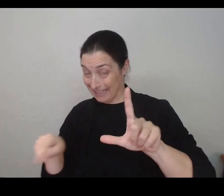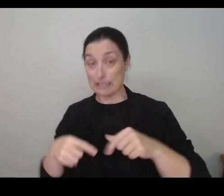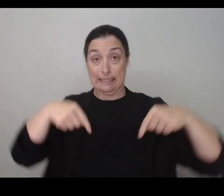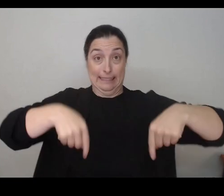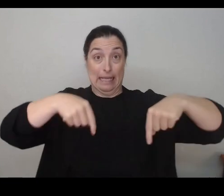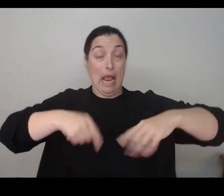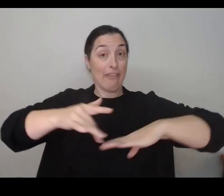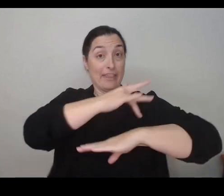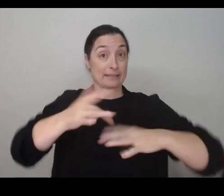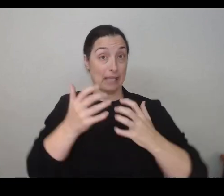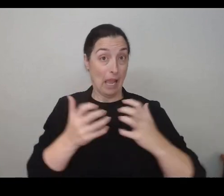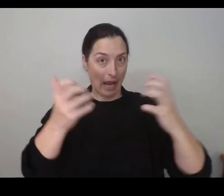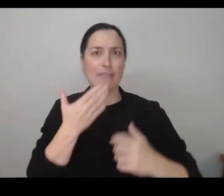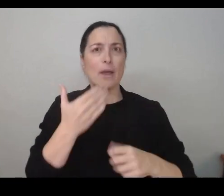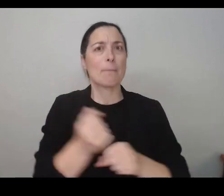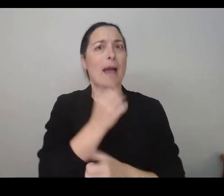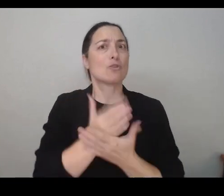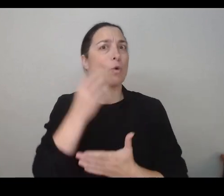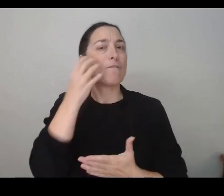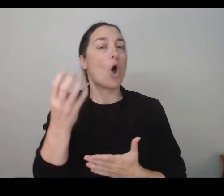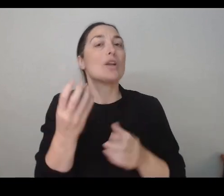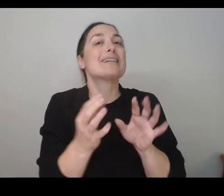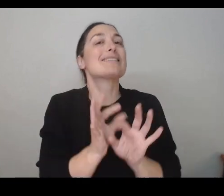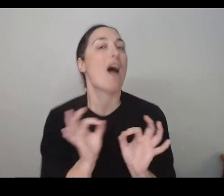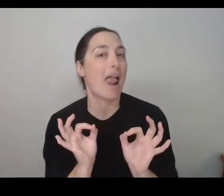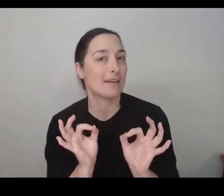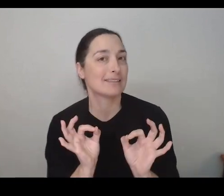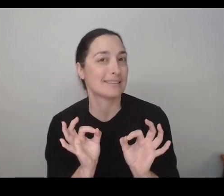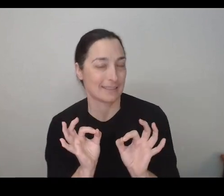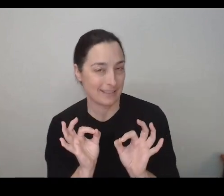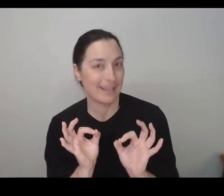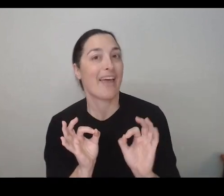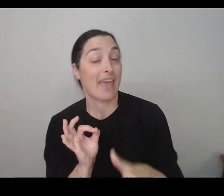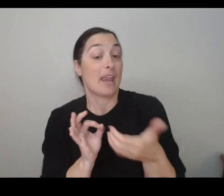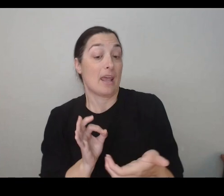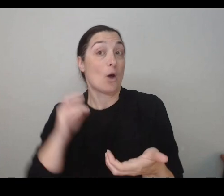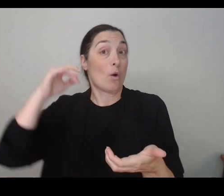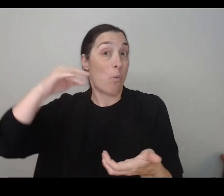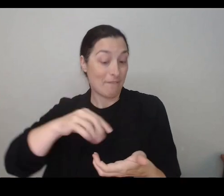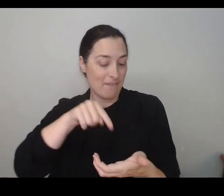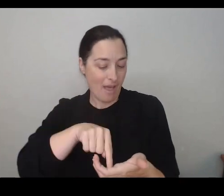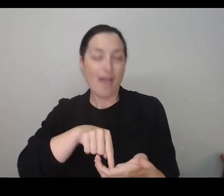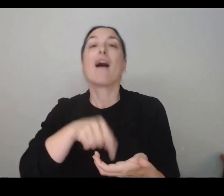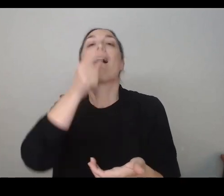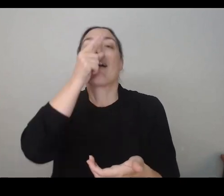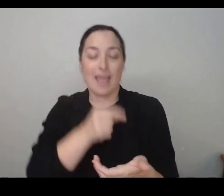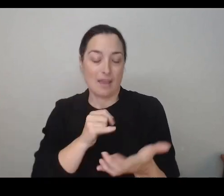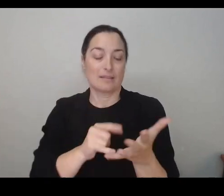thank you for ensuring your phone is turned to silent. And then using the gallery's wifi, you can head to slido.com, enter the code, Gauguin's World